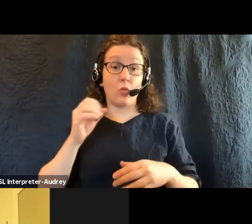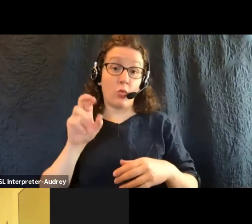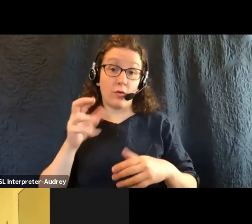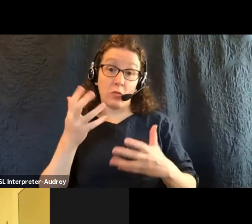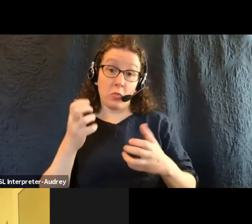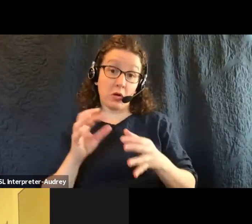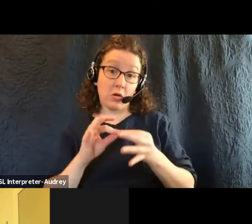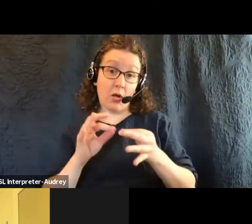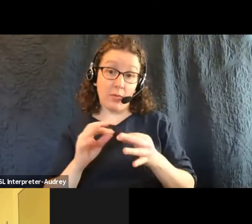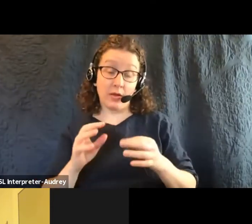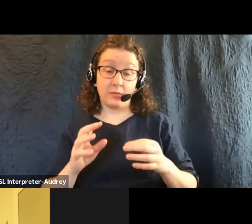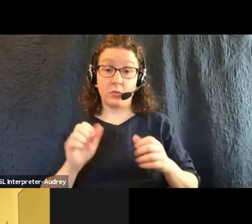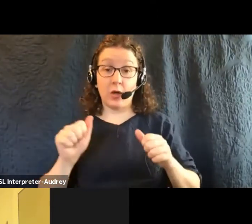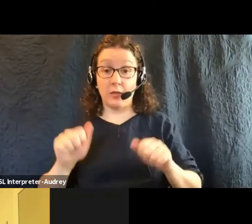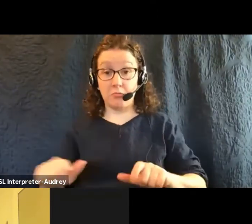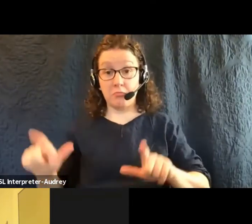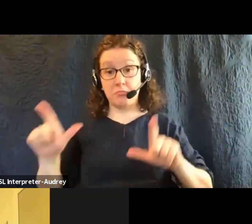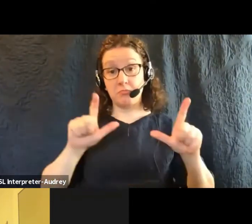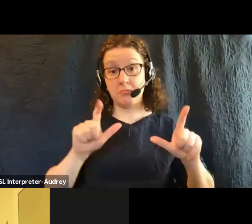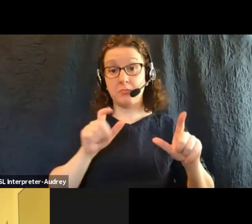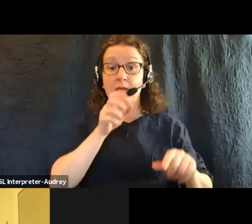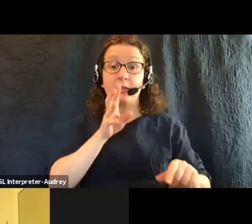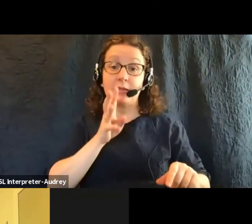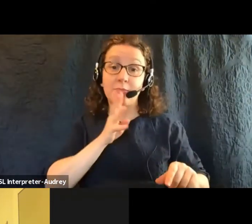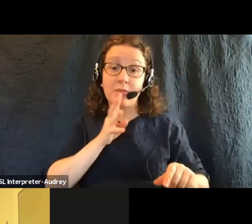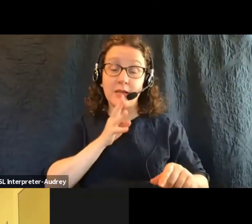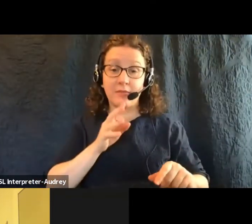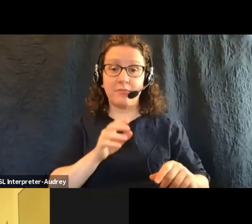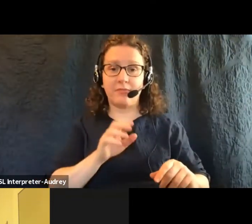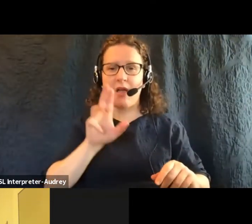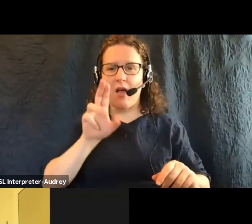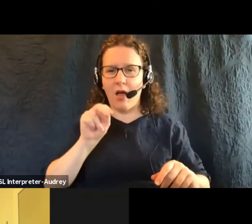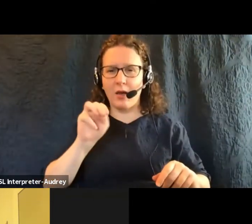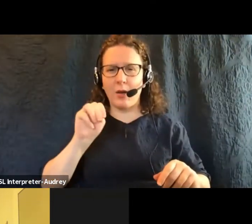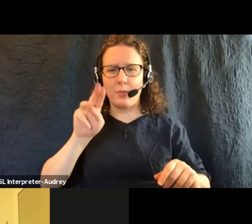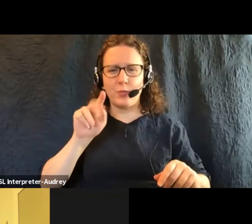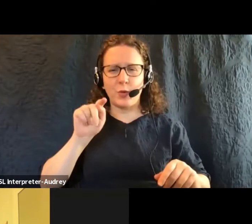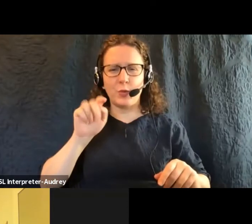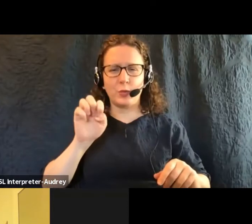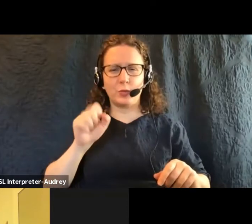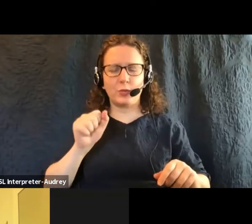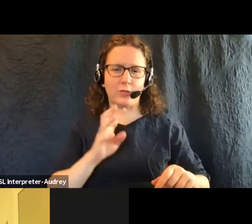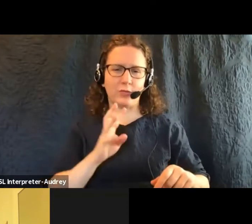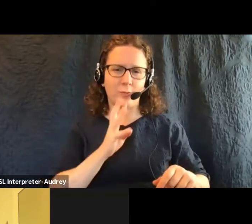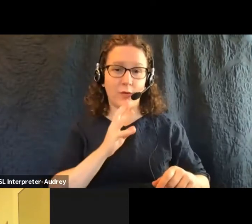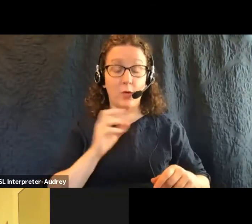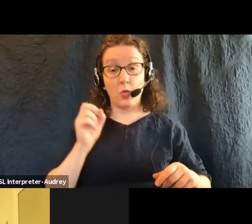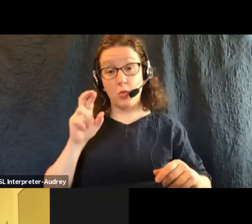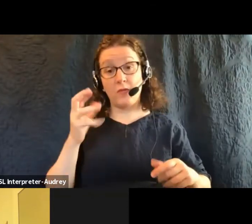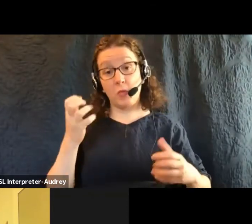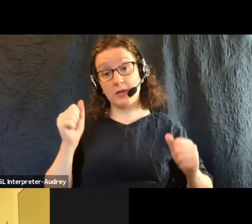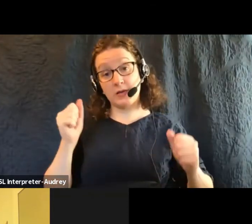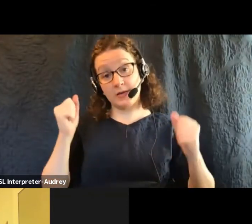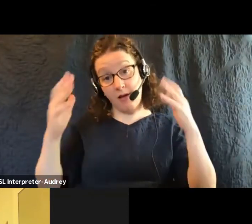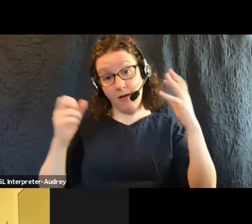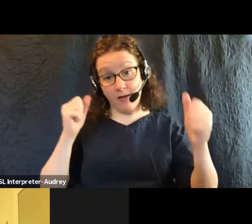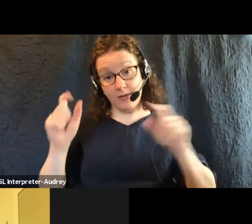speak if that is something you would like to do as well or if, for example, you would like to sign your answer.